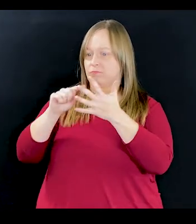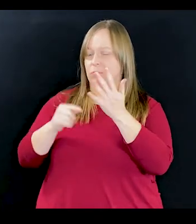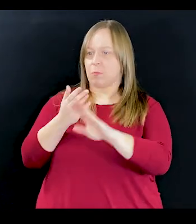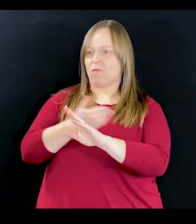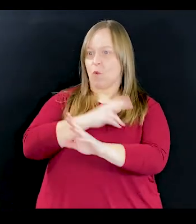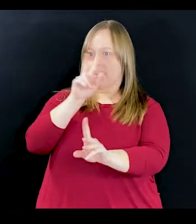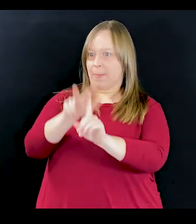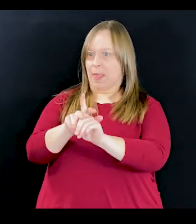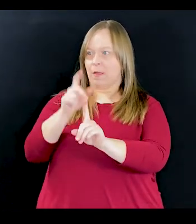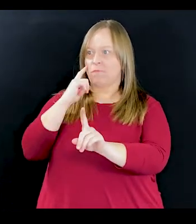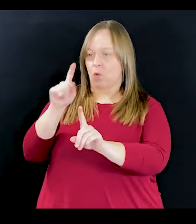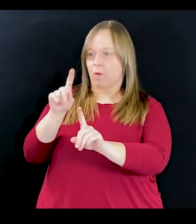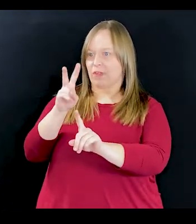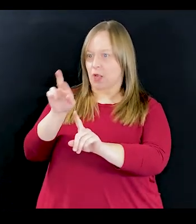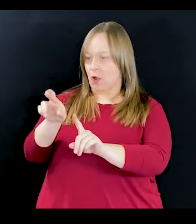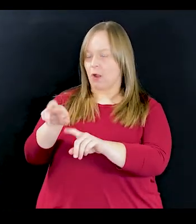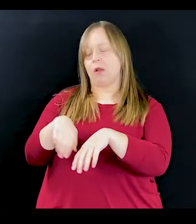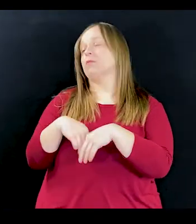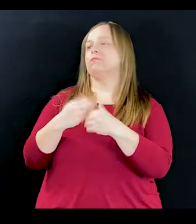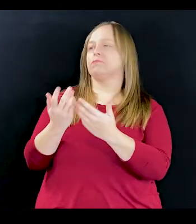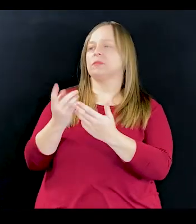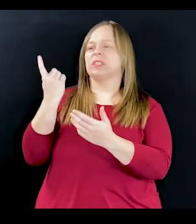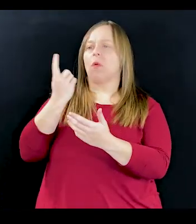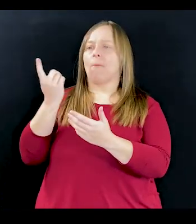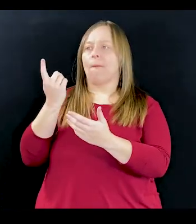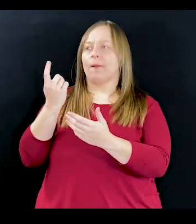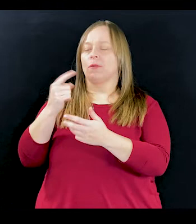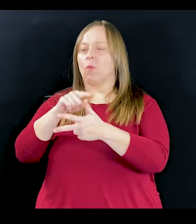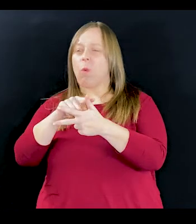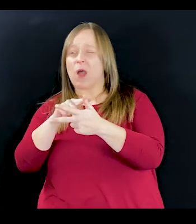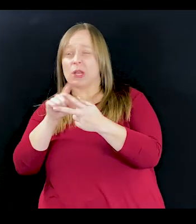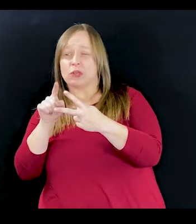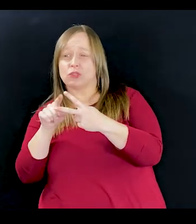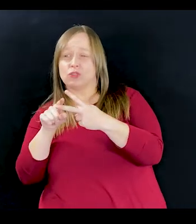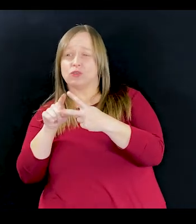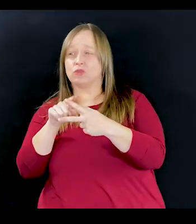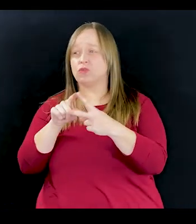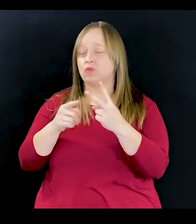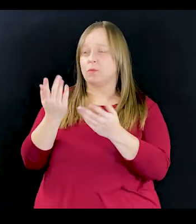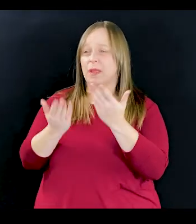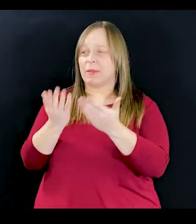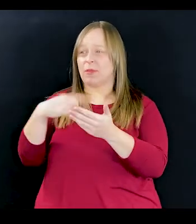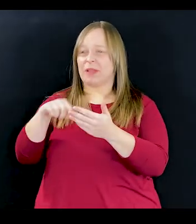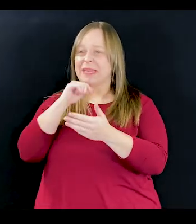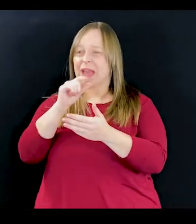have before applying. If someone is having one or two of those and they're